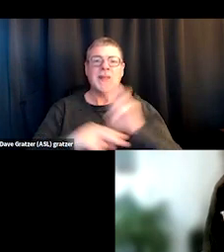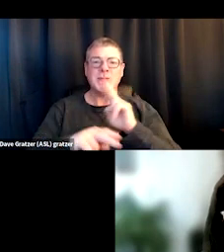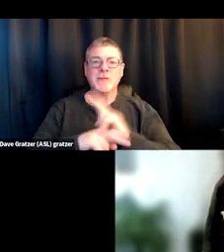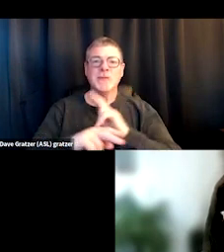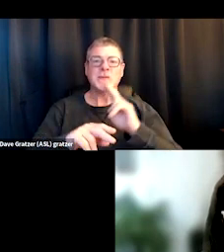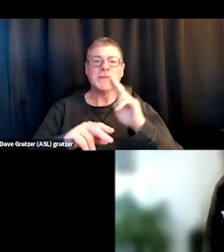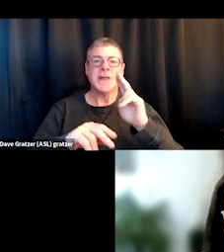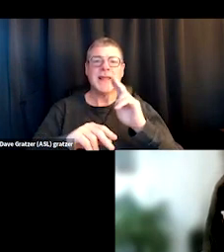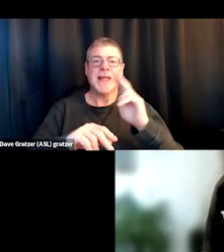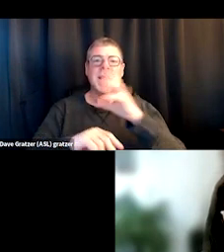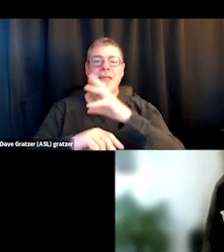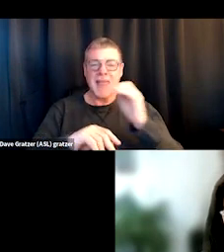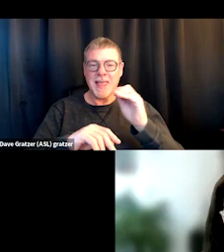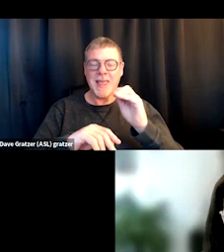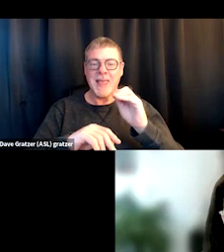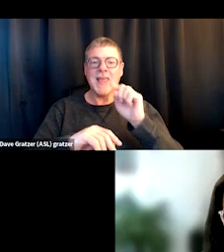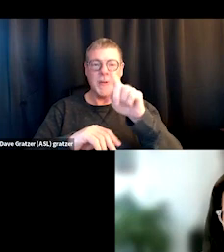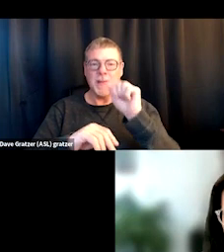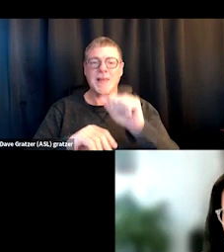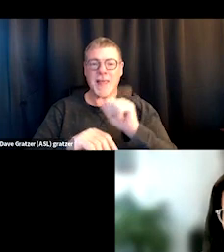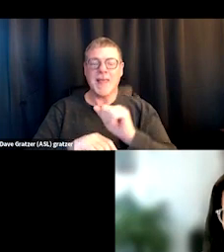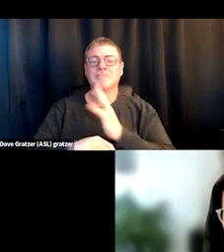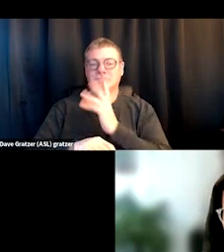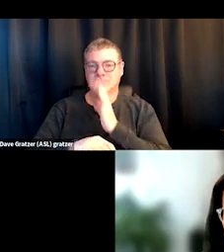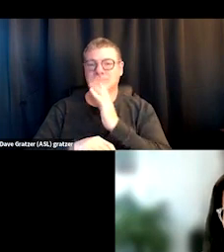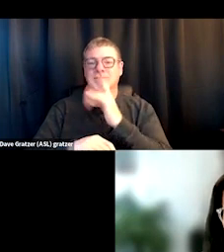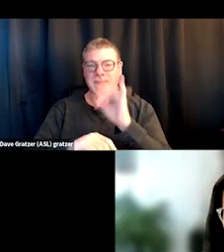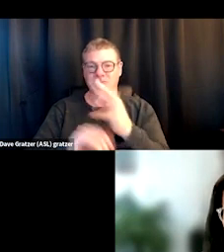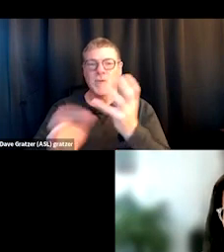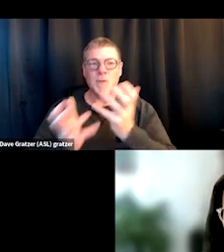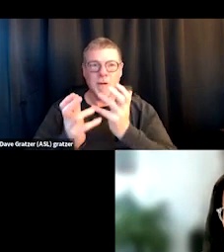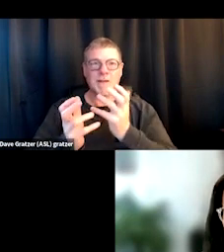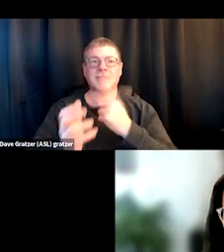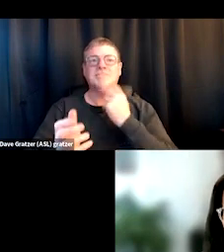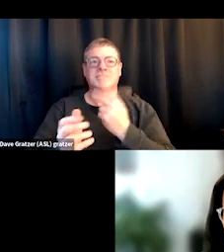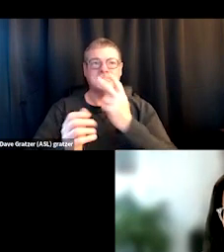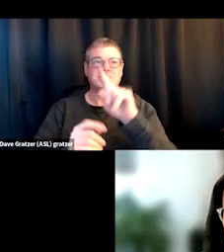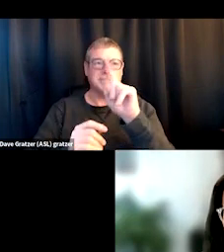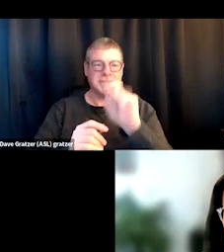You'll also be able to mute and unmute yourselves if you want to verbally ask a question during the session.